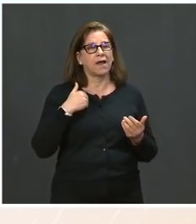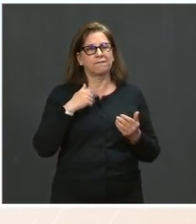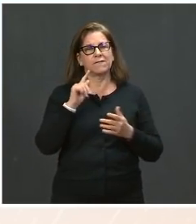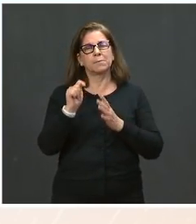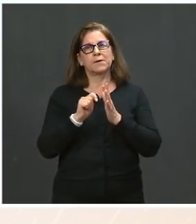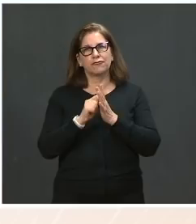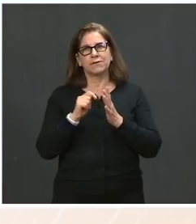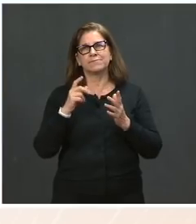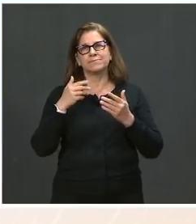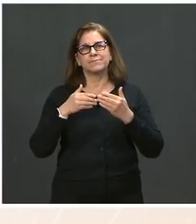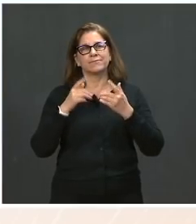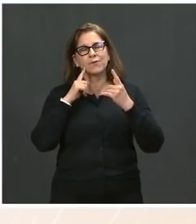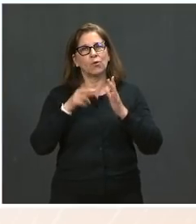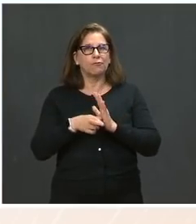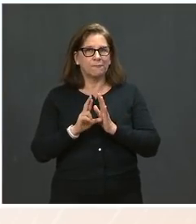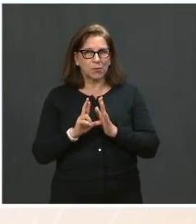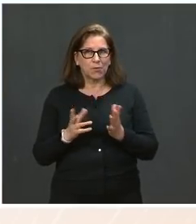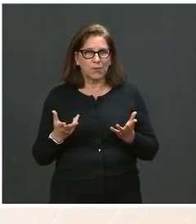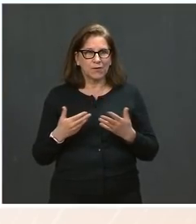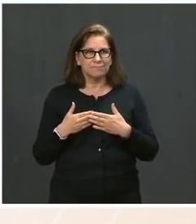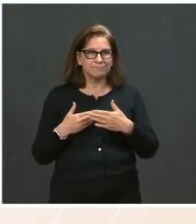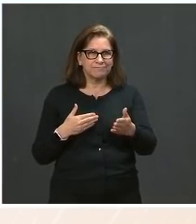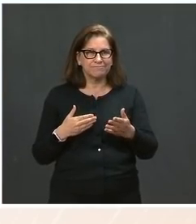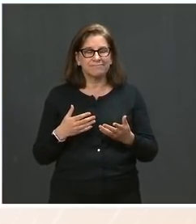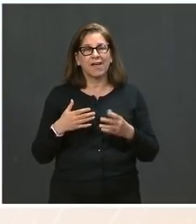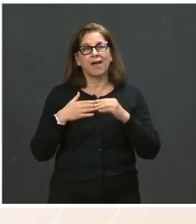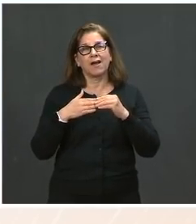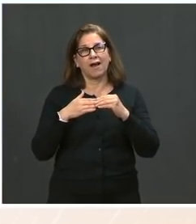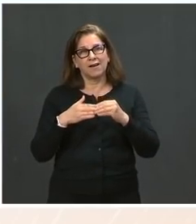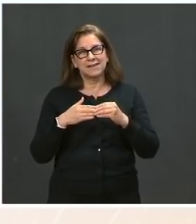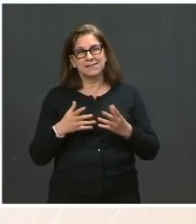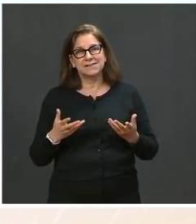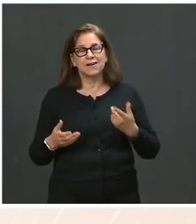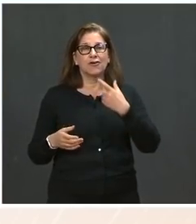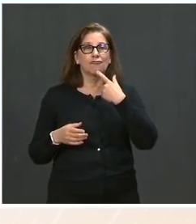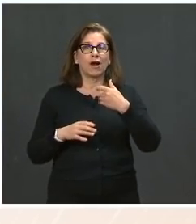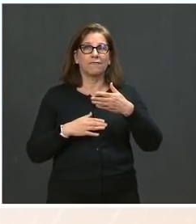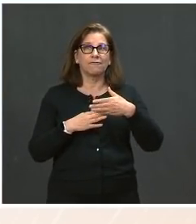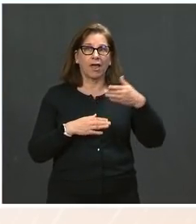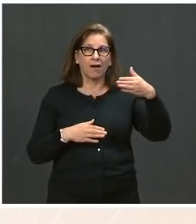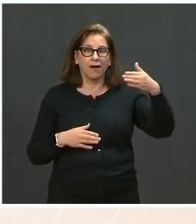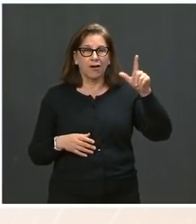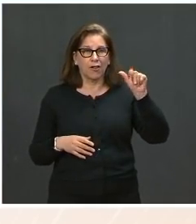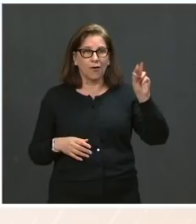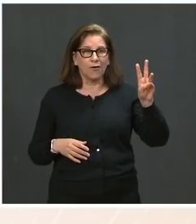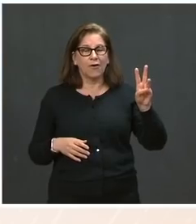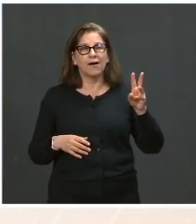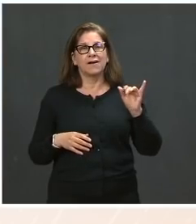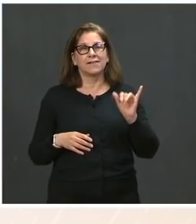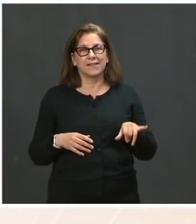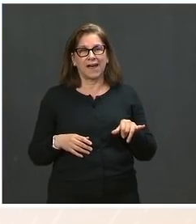Obviously, things like the guidance on red flag laws is something that states could use, as soon as that's prepared and distributed,